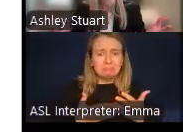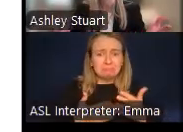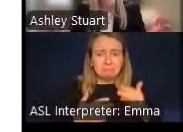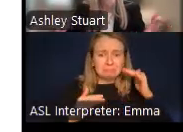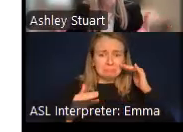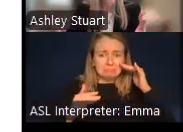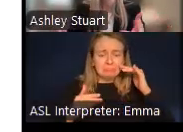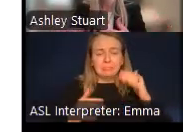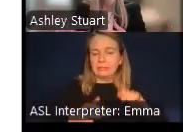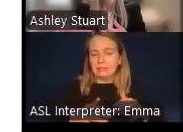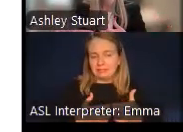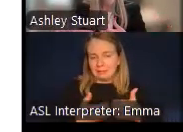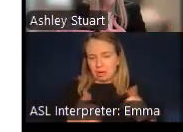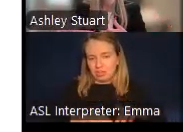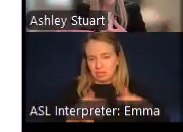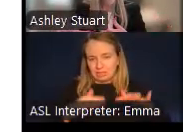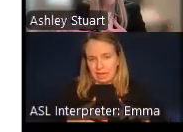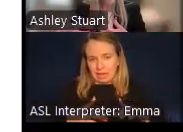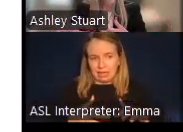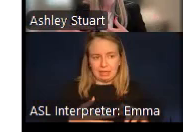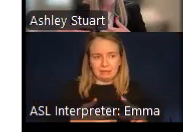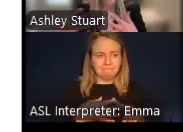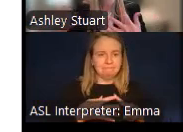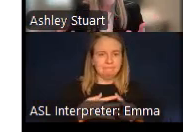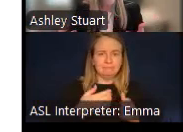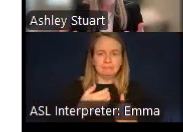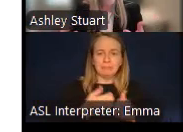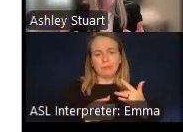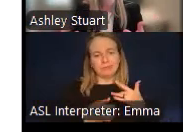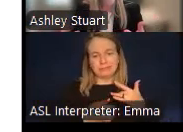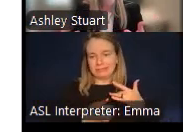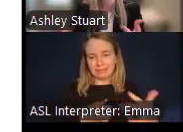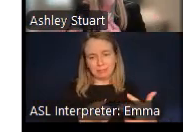anxiety. This is kind of the most typical presentation of